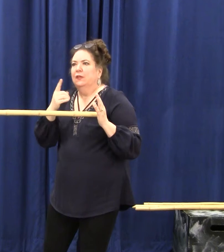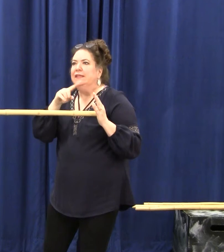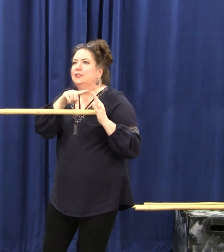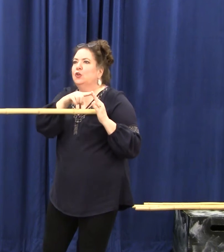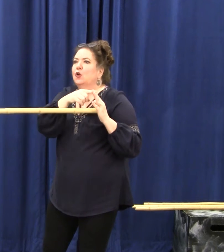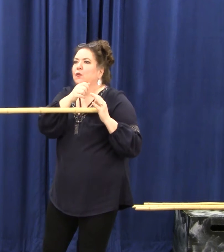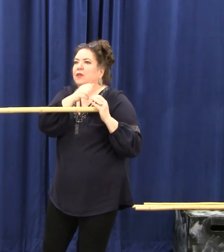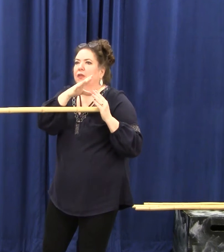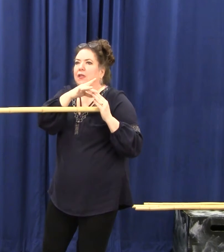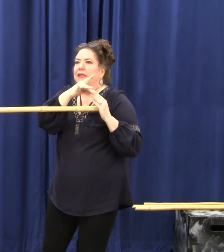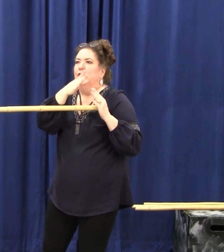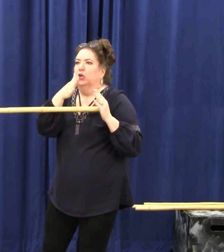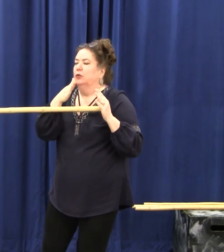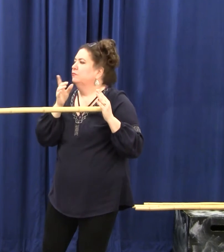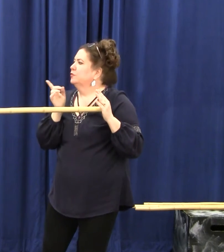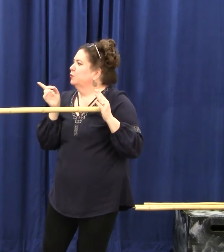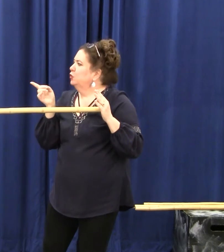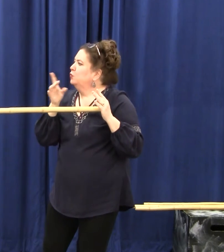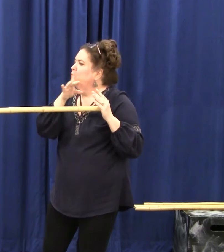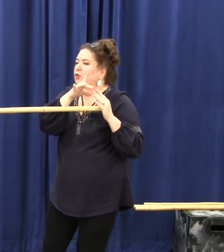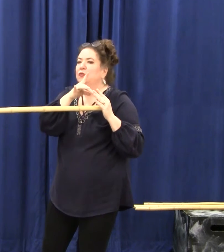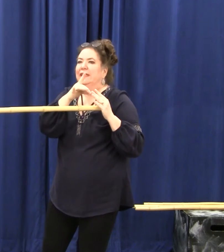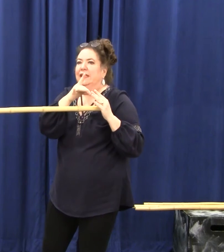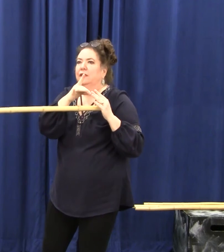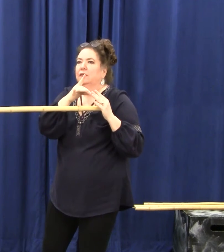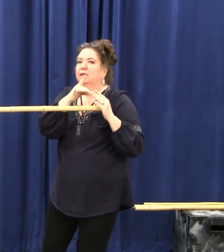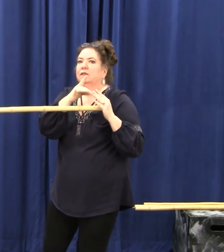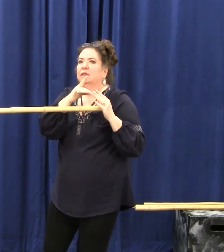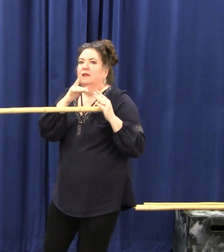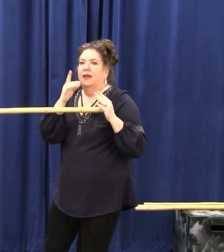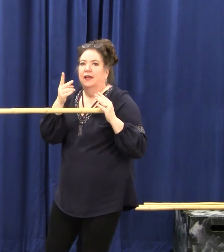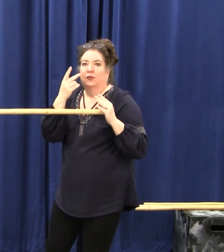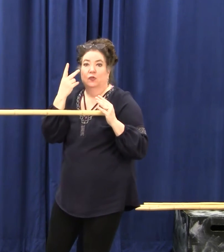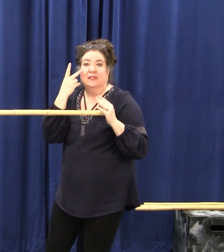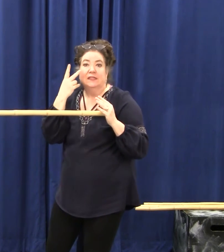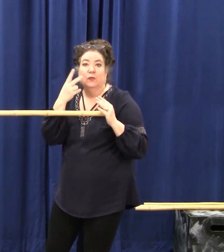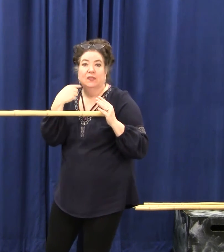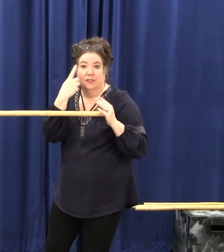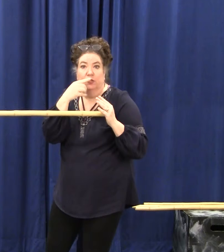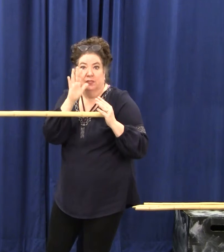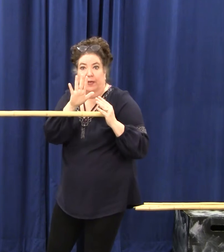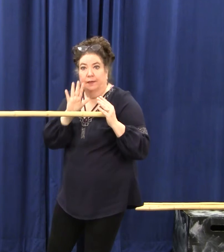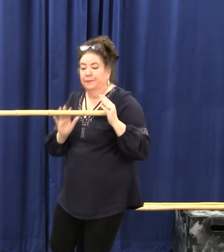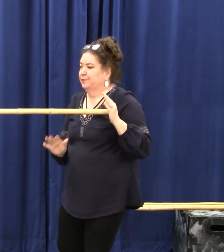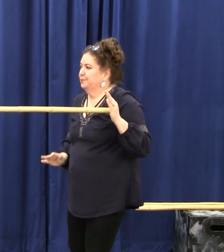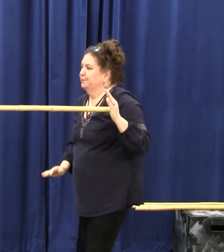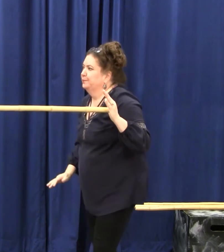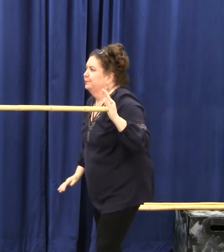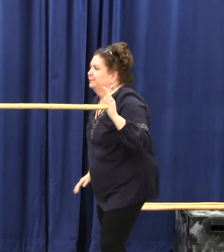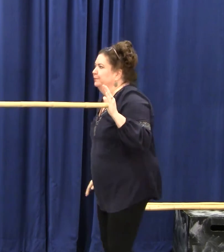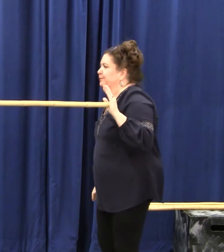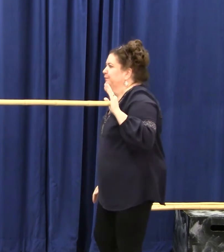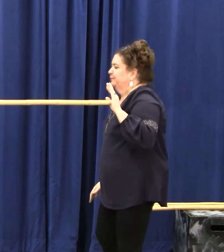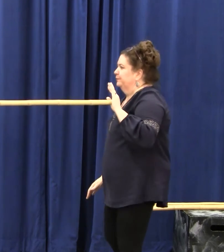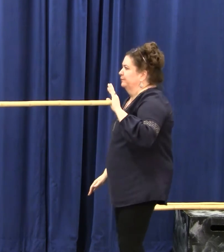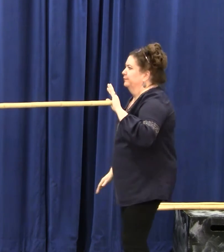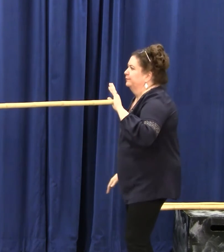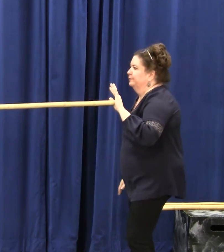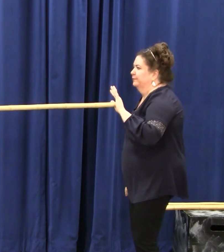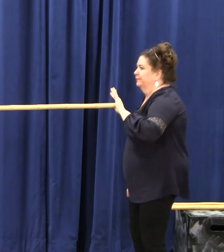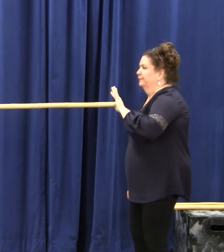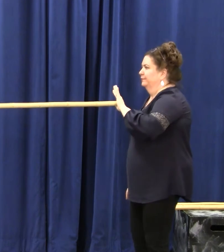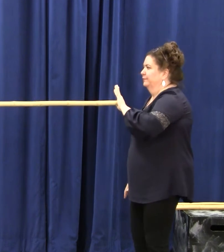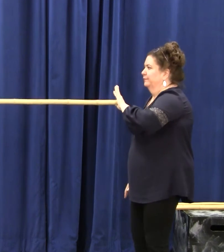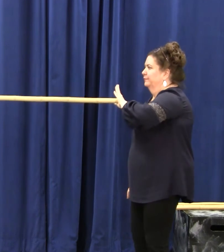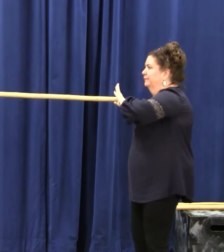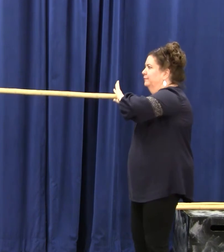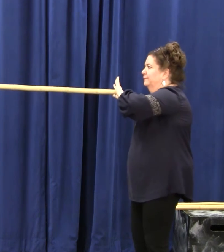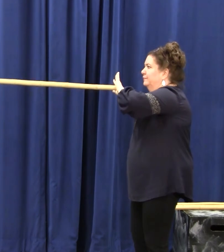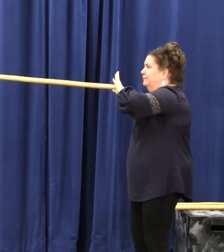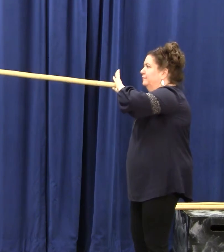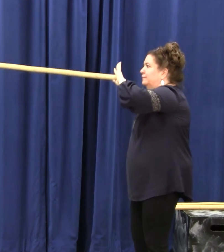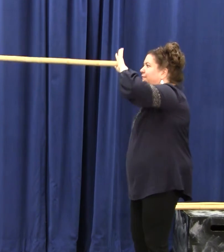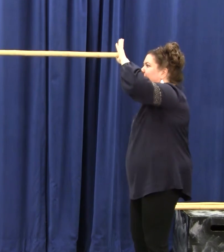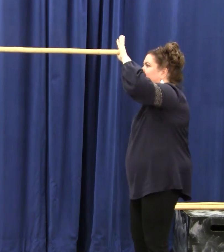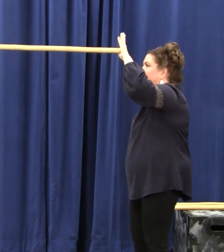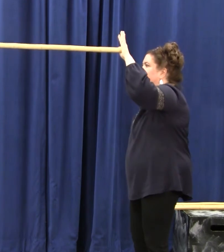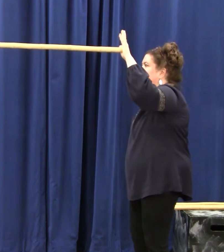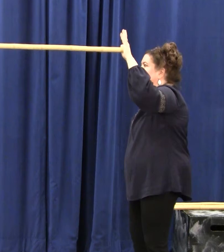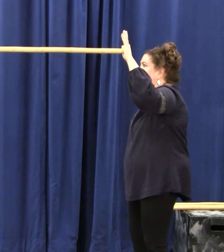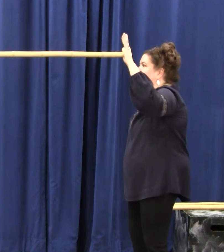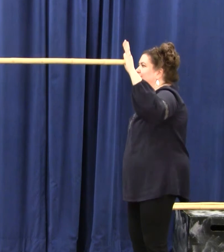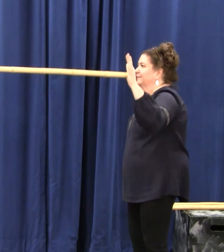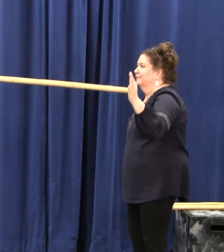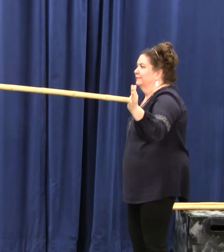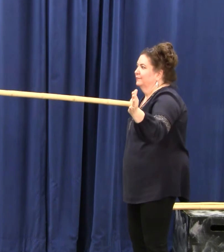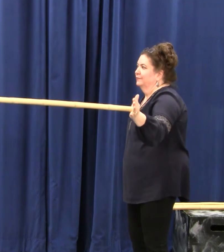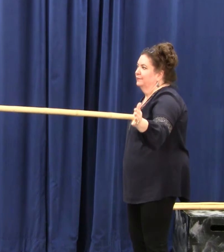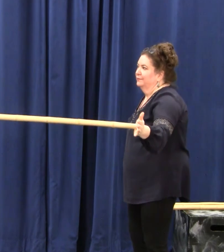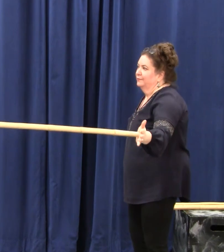start with a leader so you lead and you can see what this looks like...